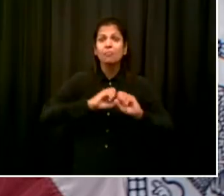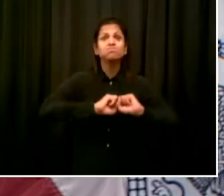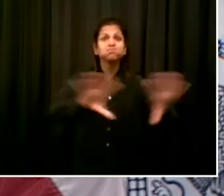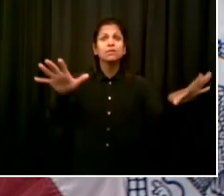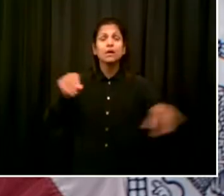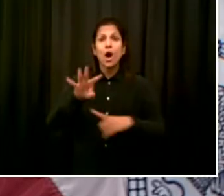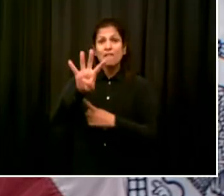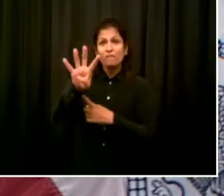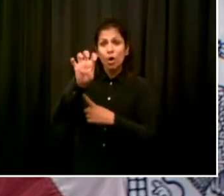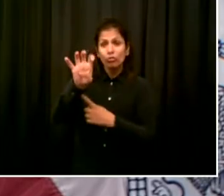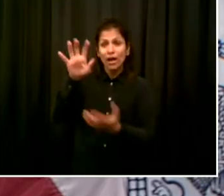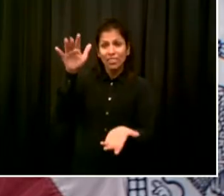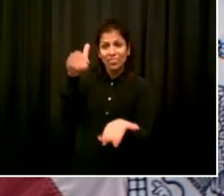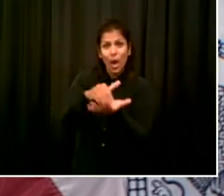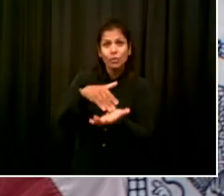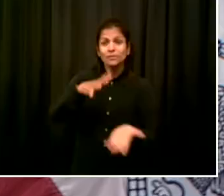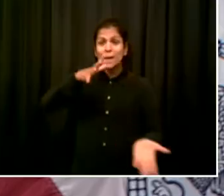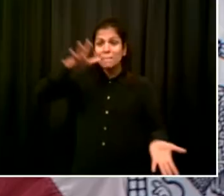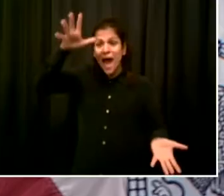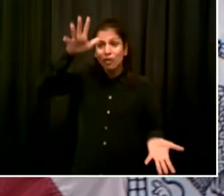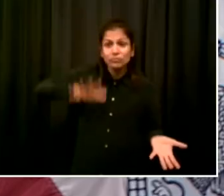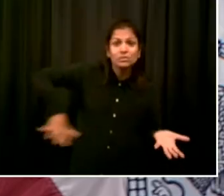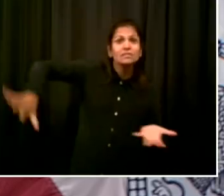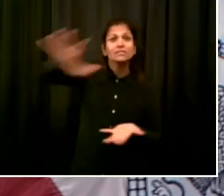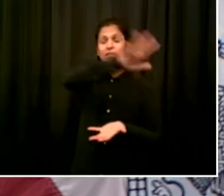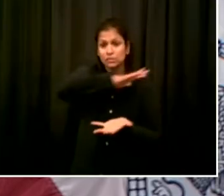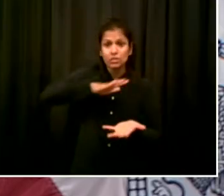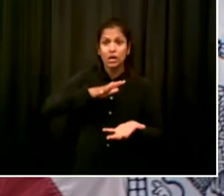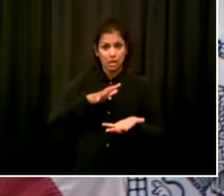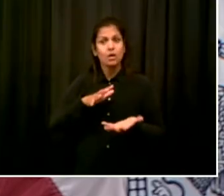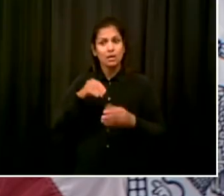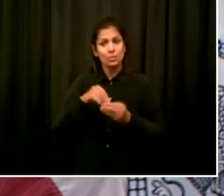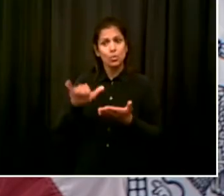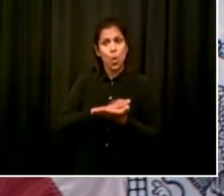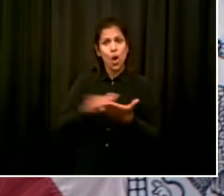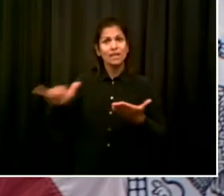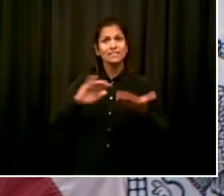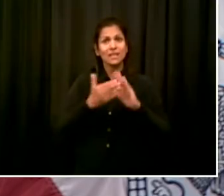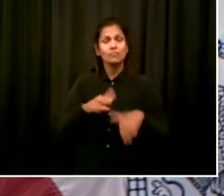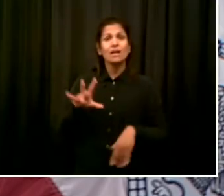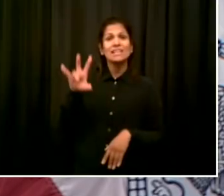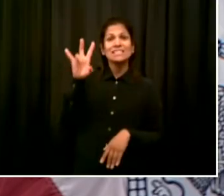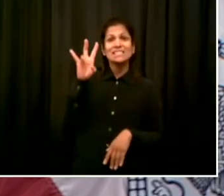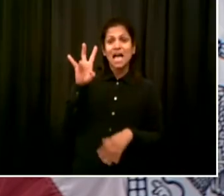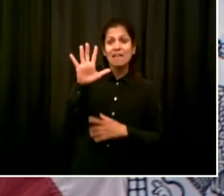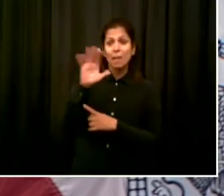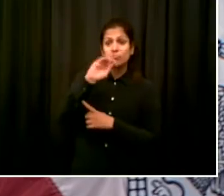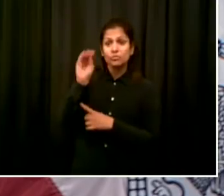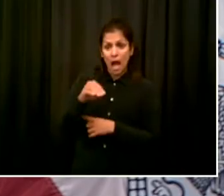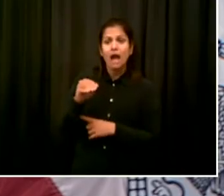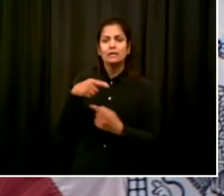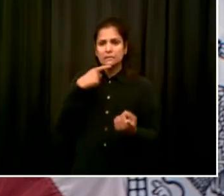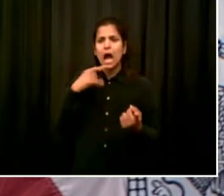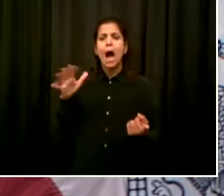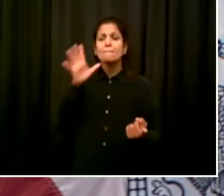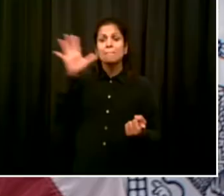PEOPLE . WE HAD 400,0 P00ARTSEN AND THE OVERWHELMING MAJORITY SAID WE WANT OUR KIDS BACK IN SCHOOL